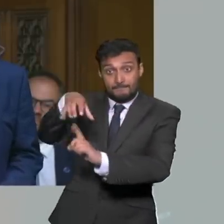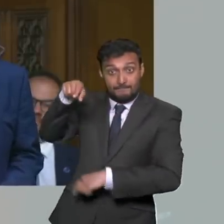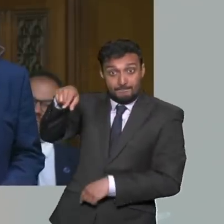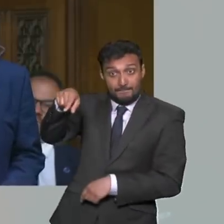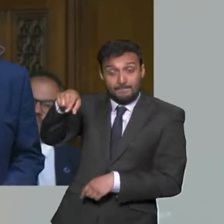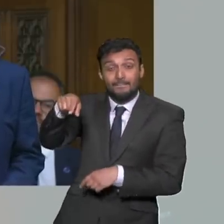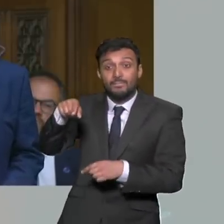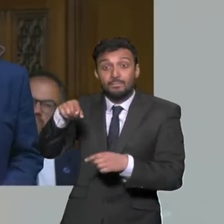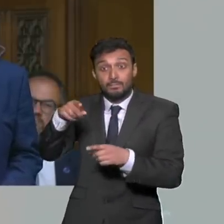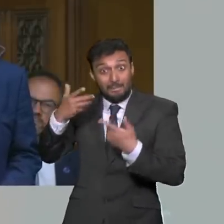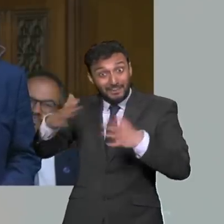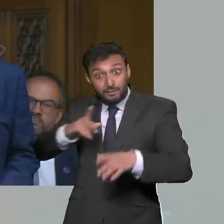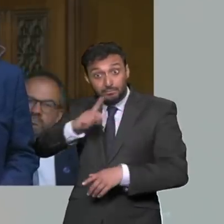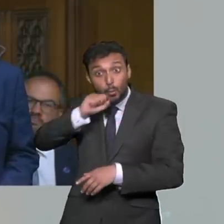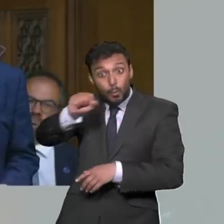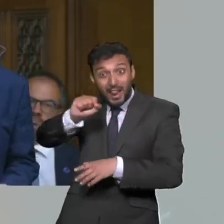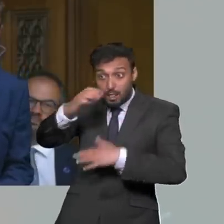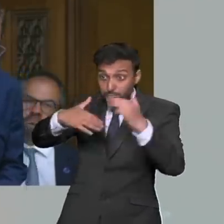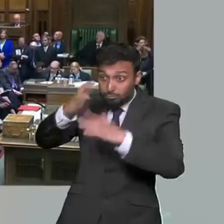that deal, as it has indicated it wants to do?